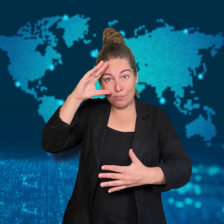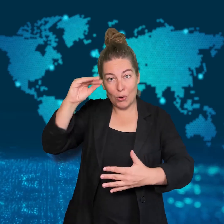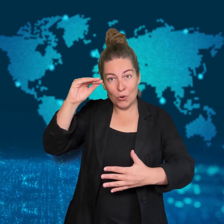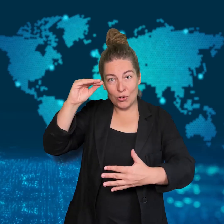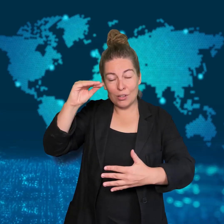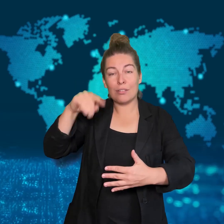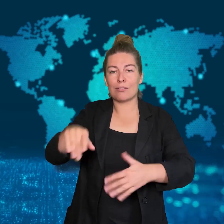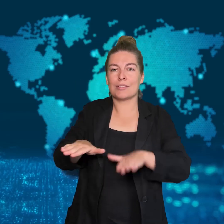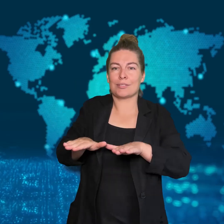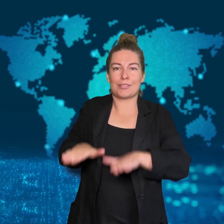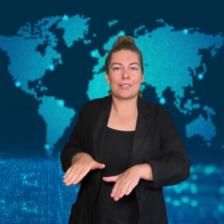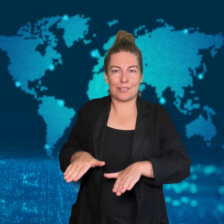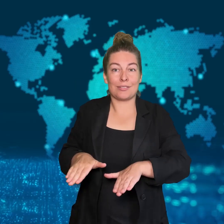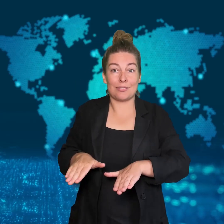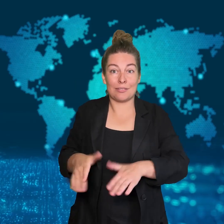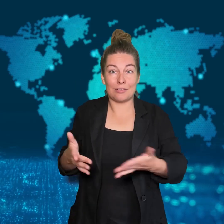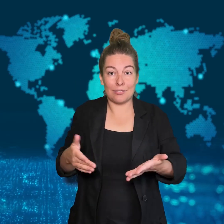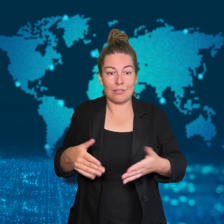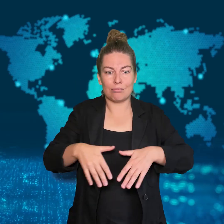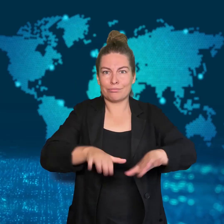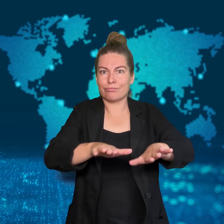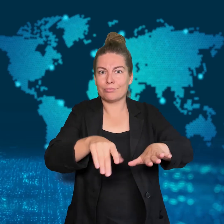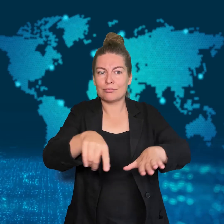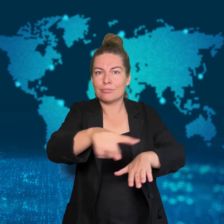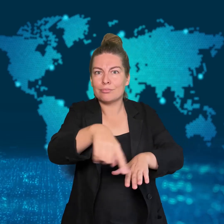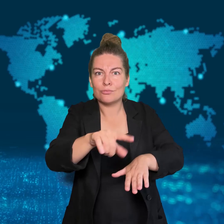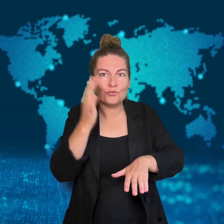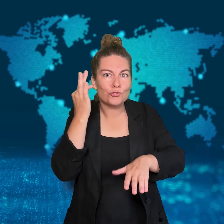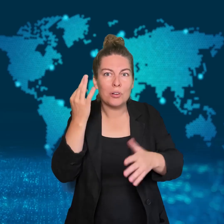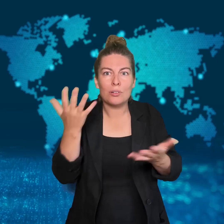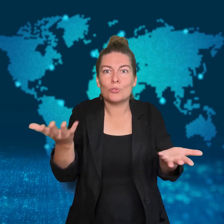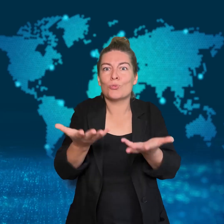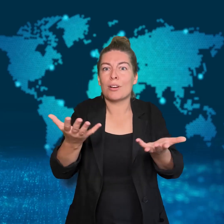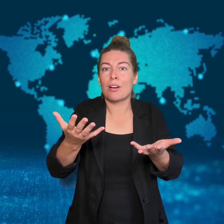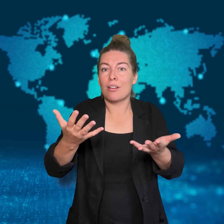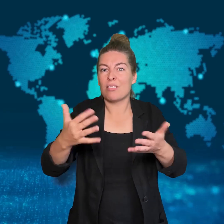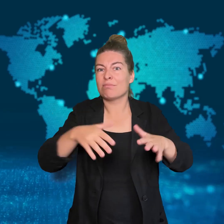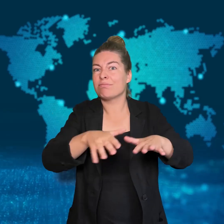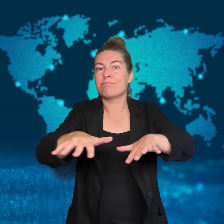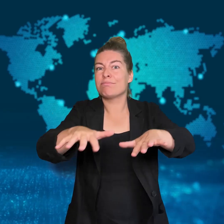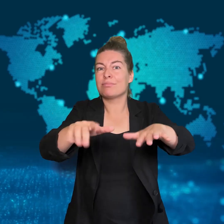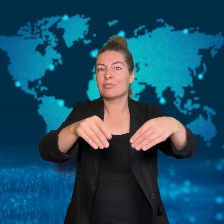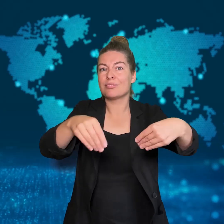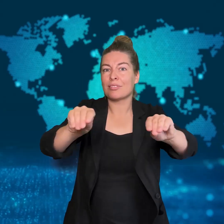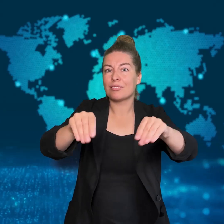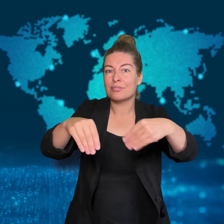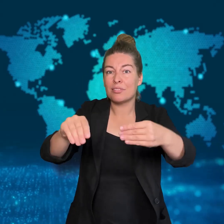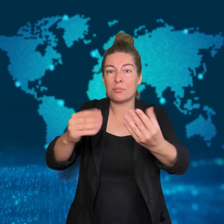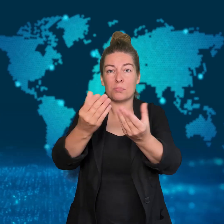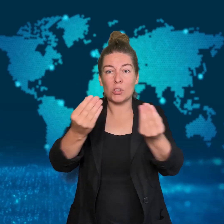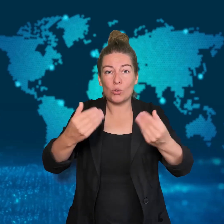The country has emphasized a crackdown on such things as well as on an industry that